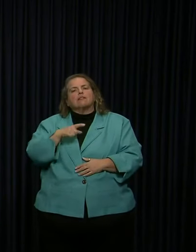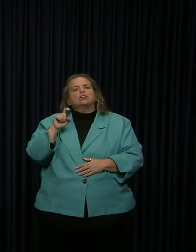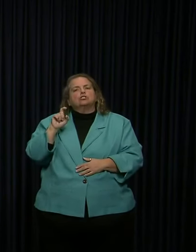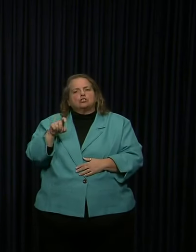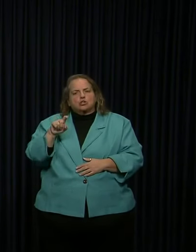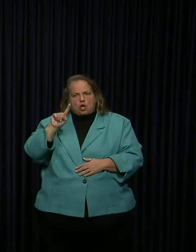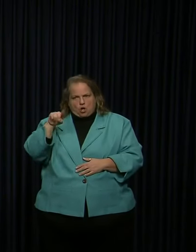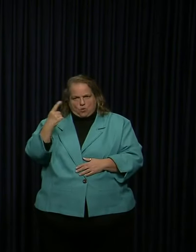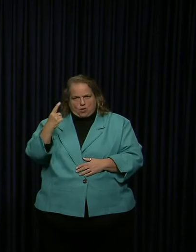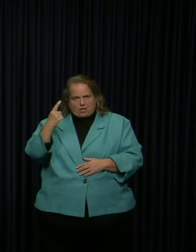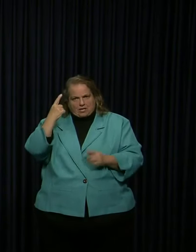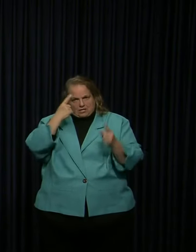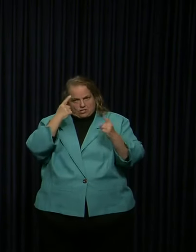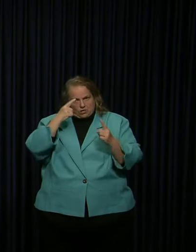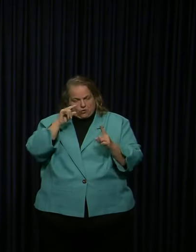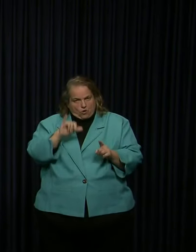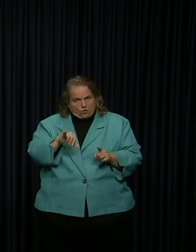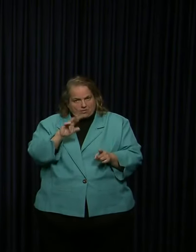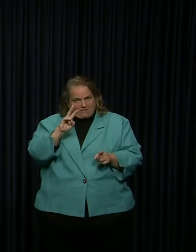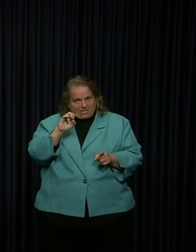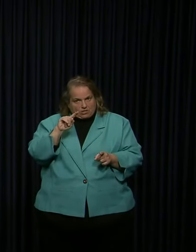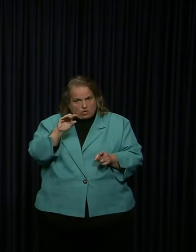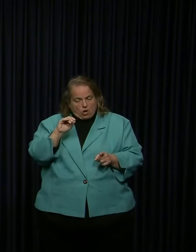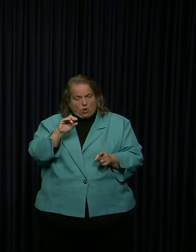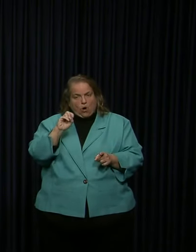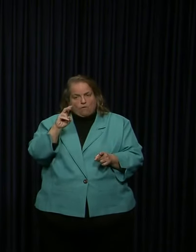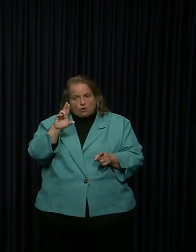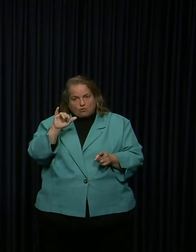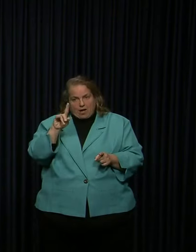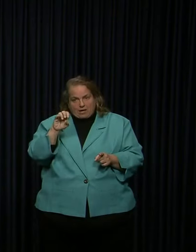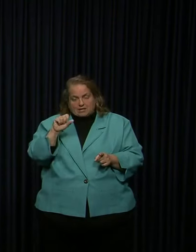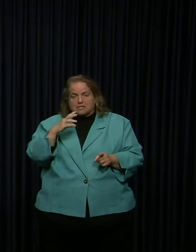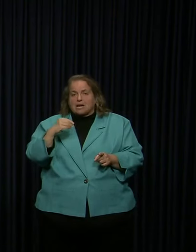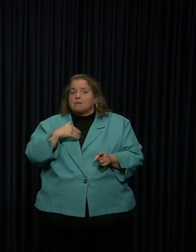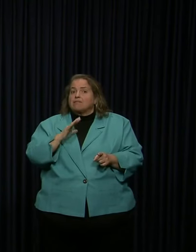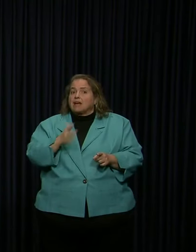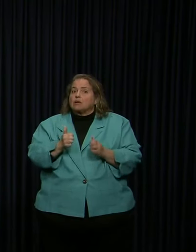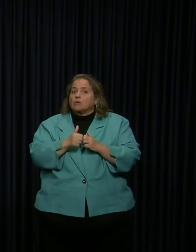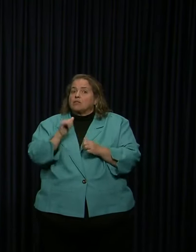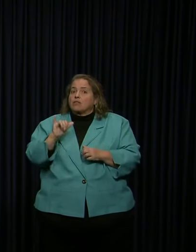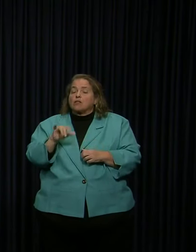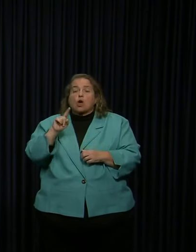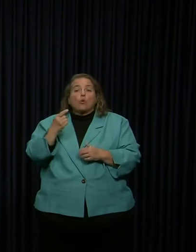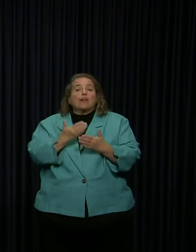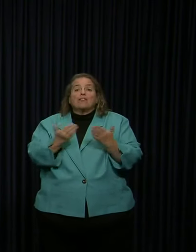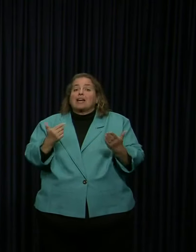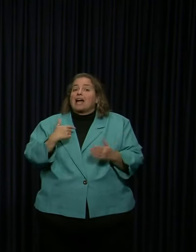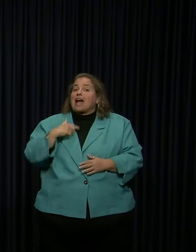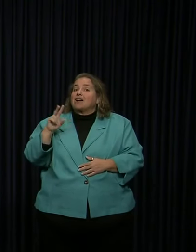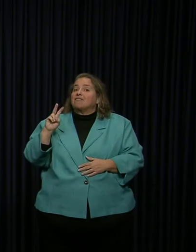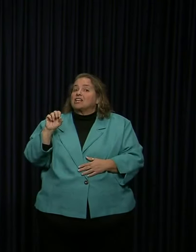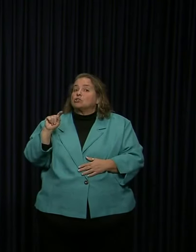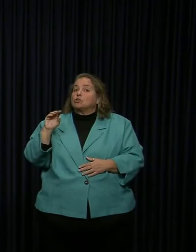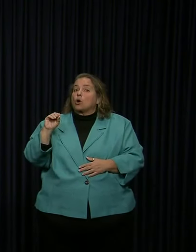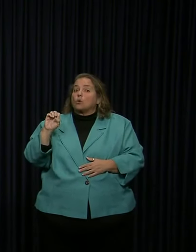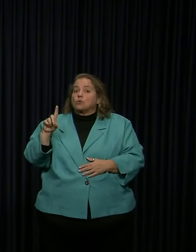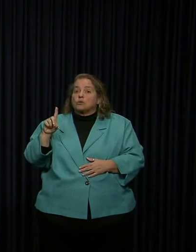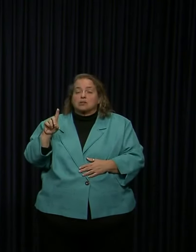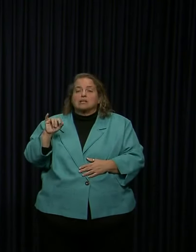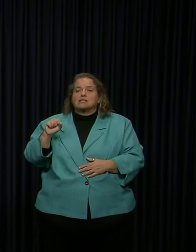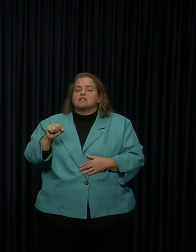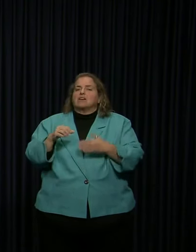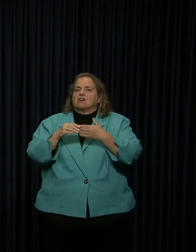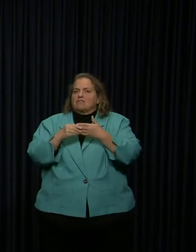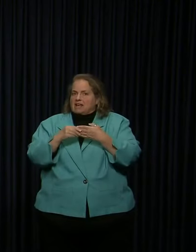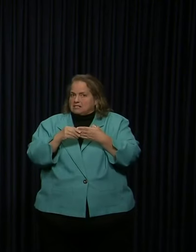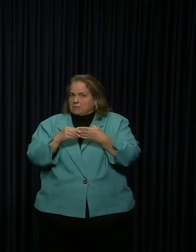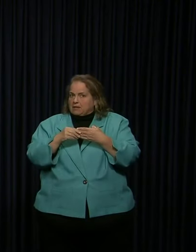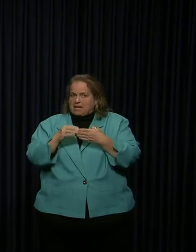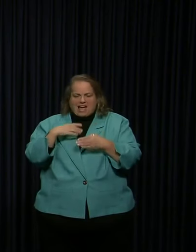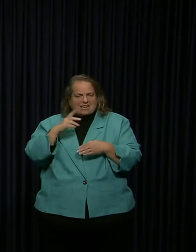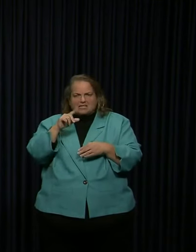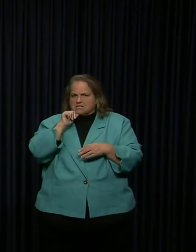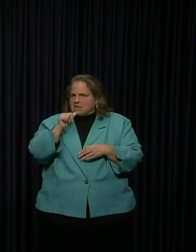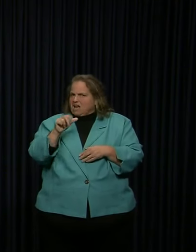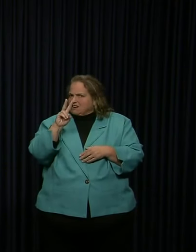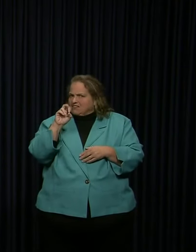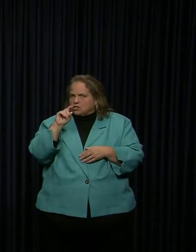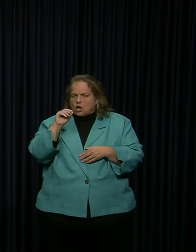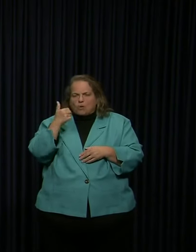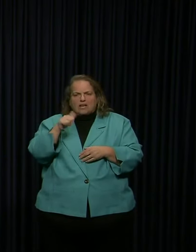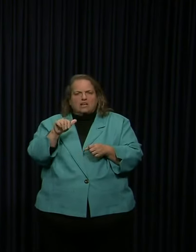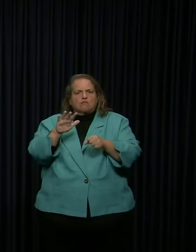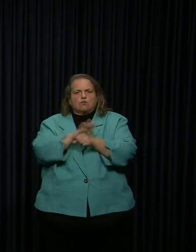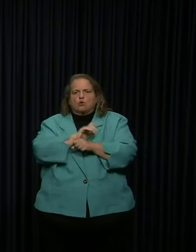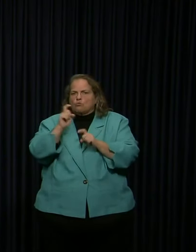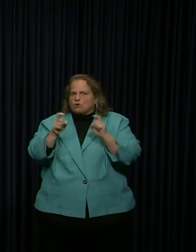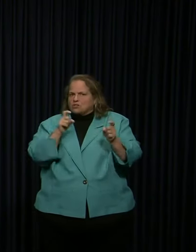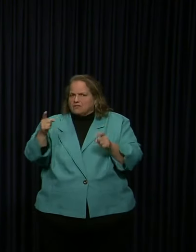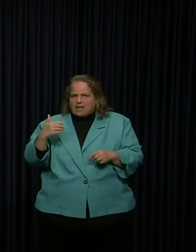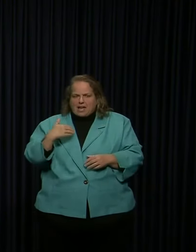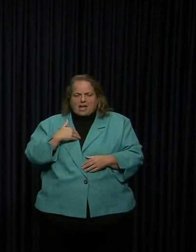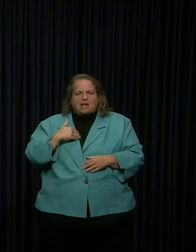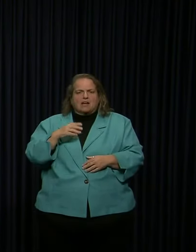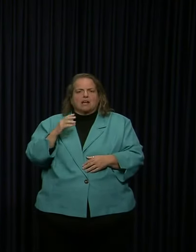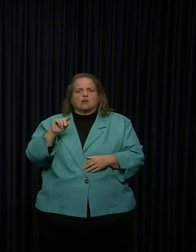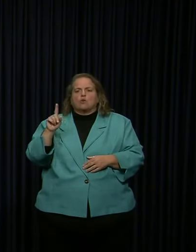I JUNES WANT WANT THEM TO BE AS